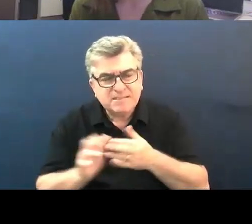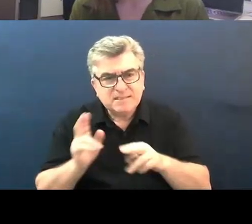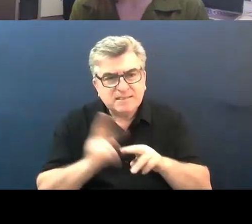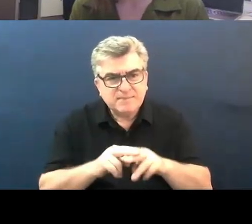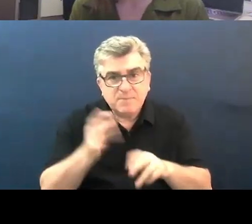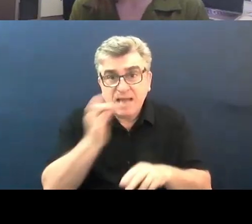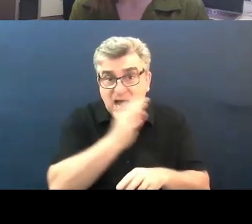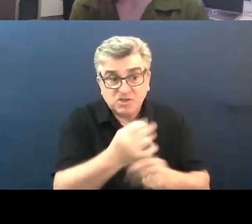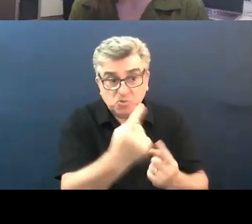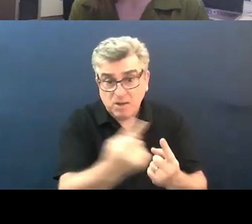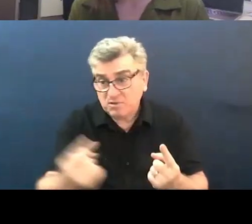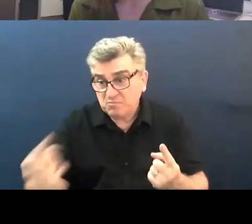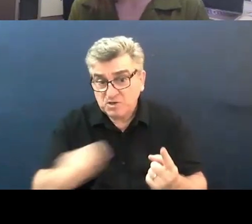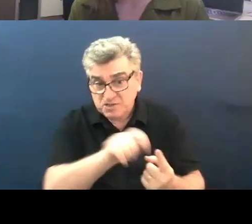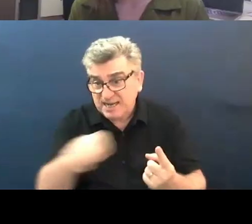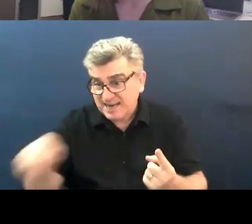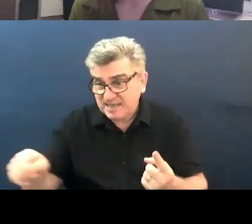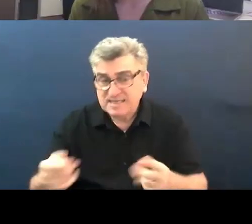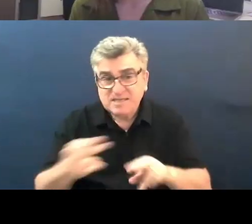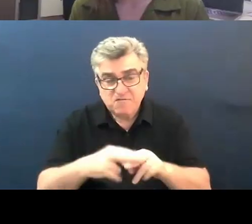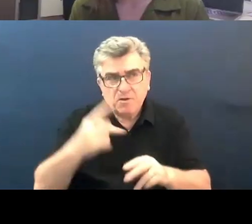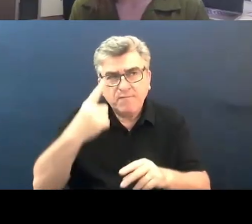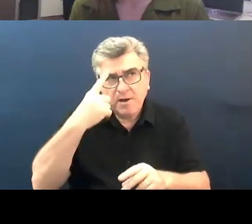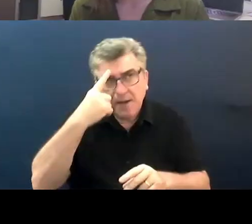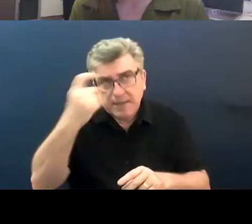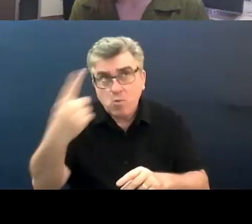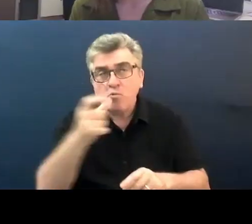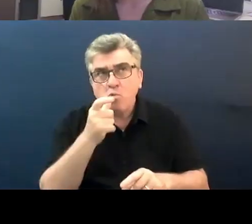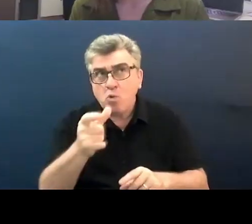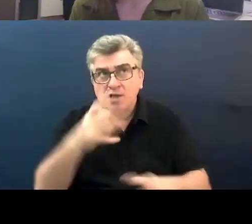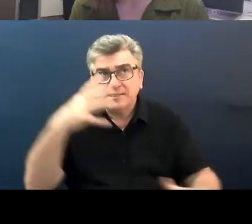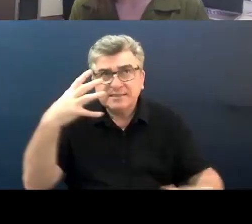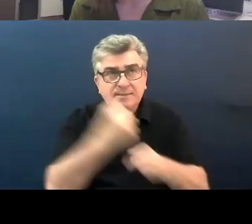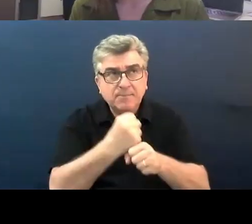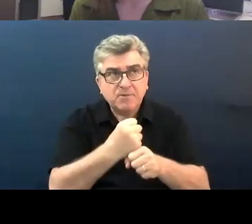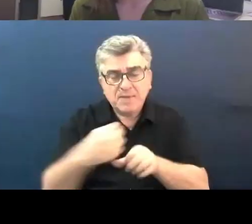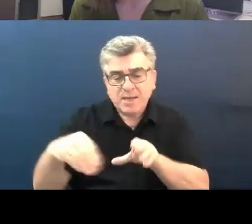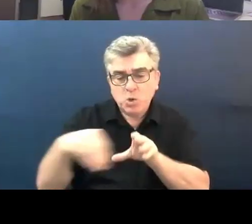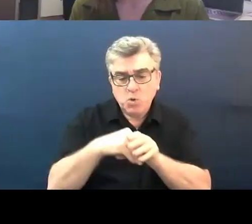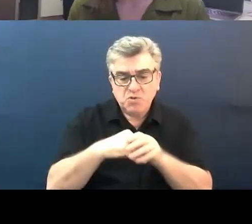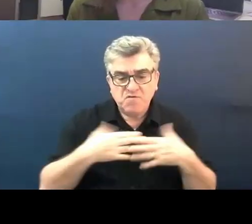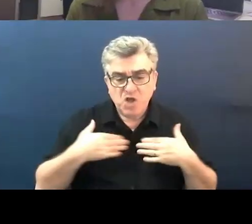panellists if there's one word that they can think of that sums up inclusive healthcare.